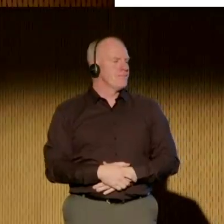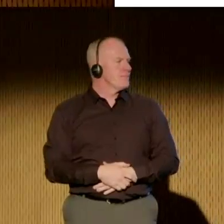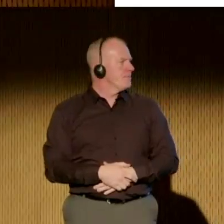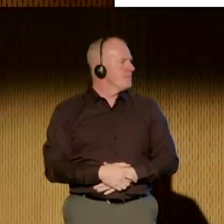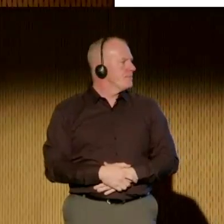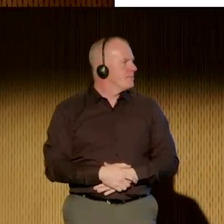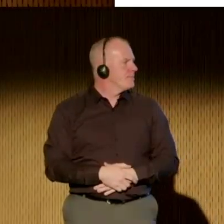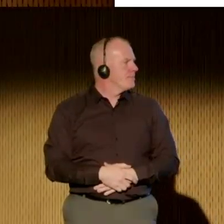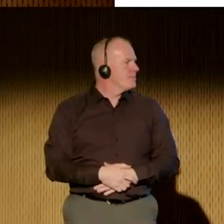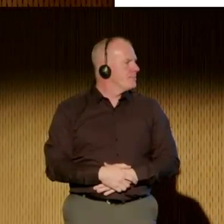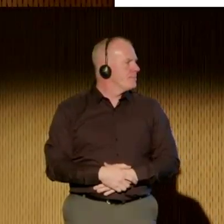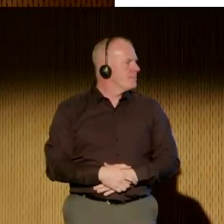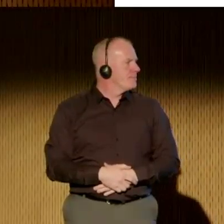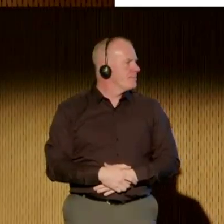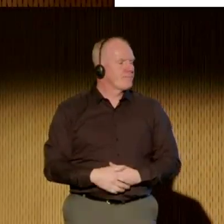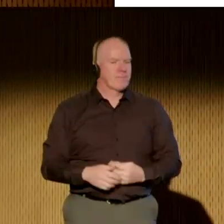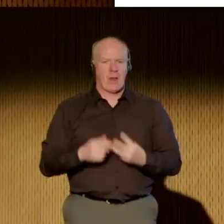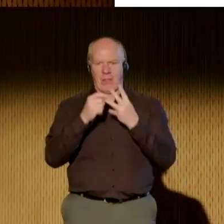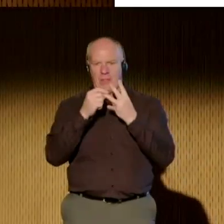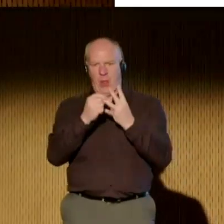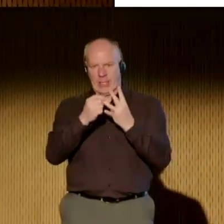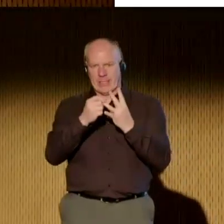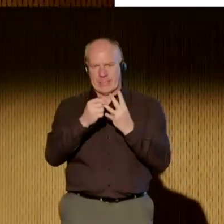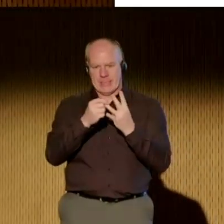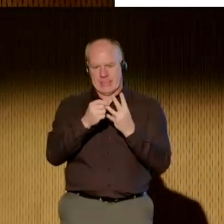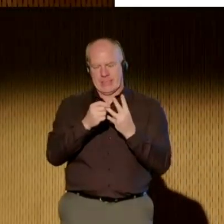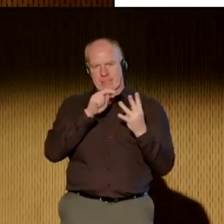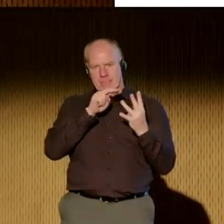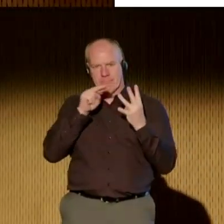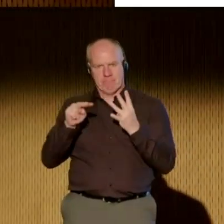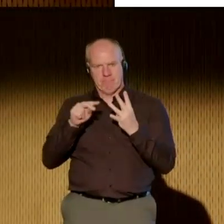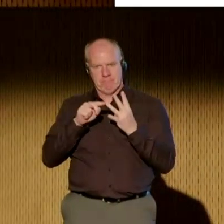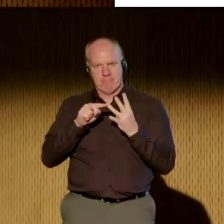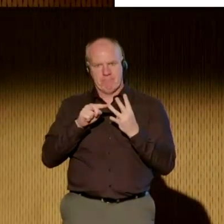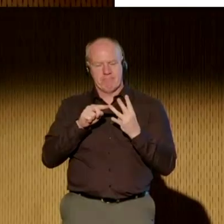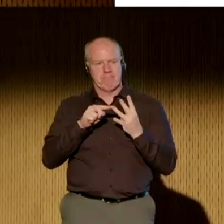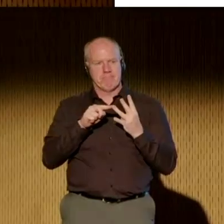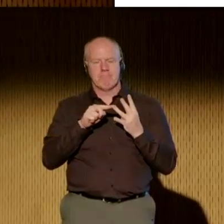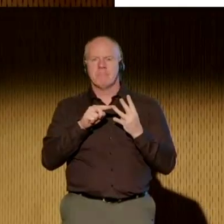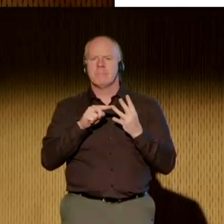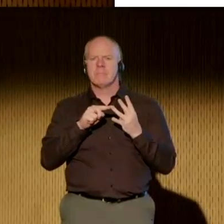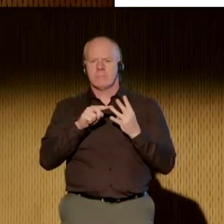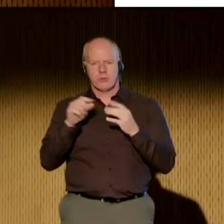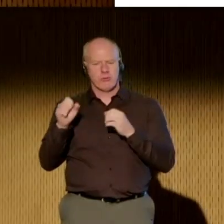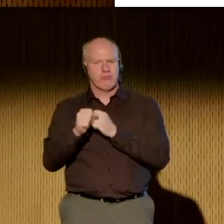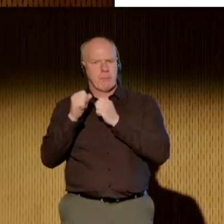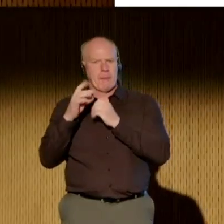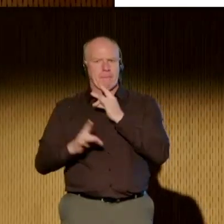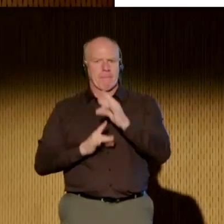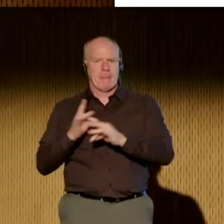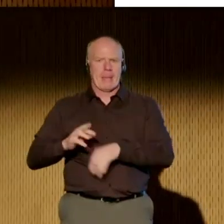Then the third pillar so in this package we focus on strengthening architectural